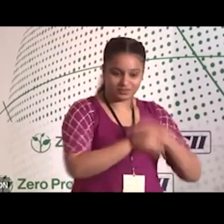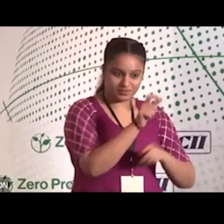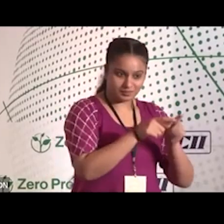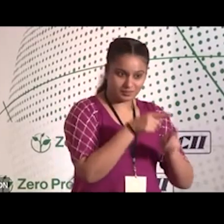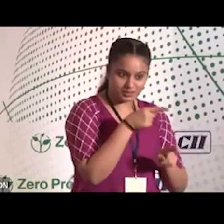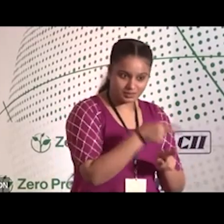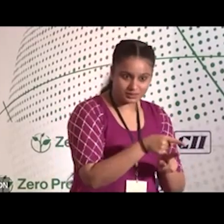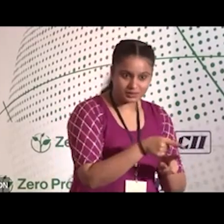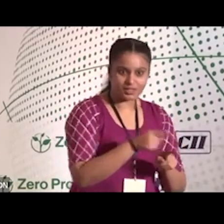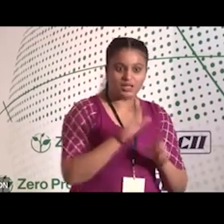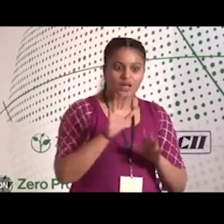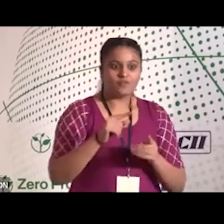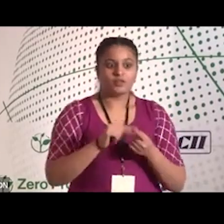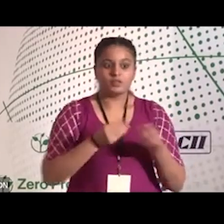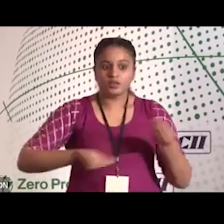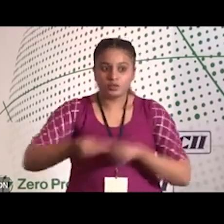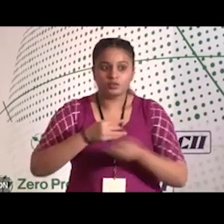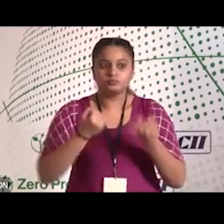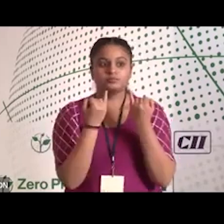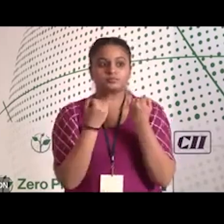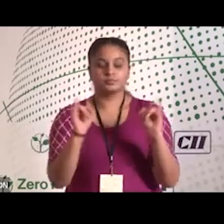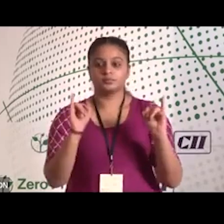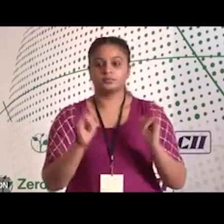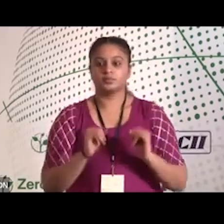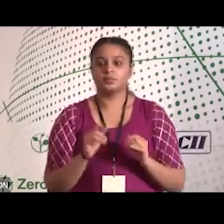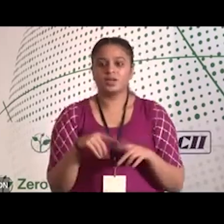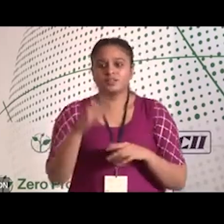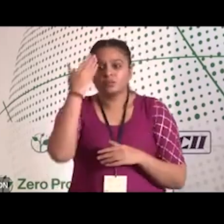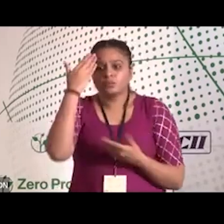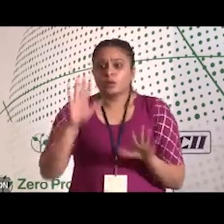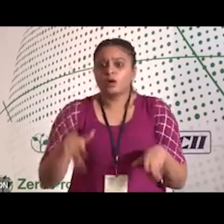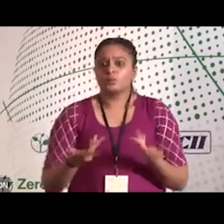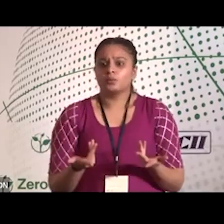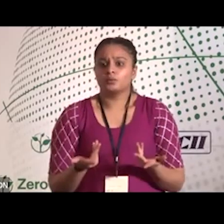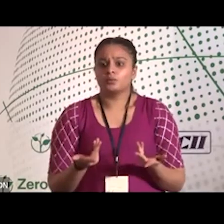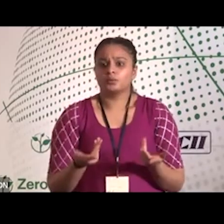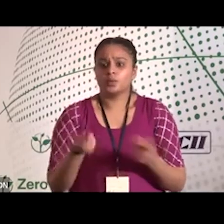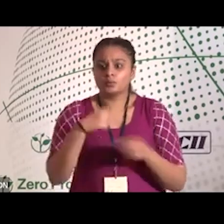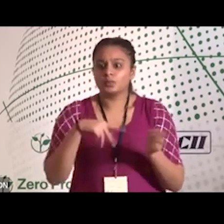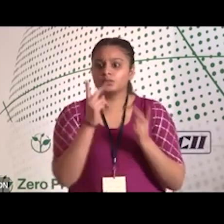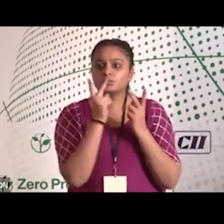to be economically independent, but she doesn't know how because no one's looking at her.